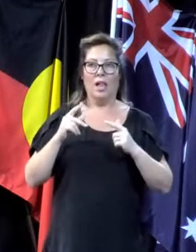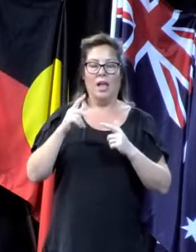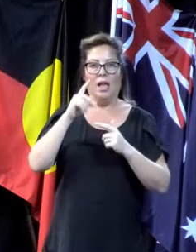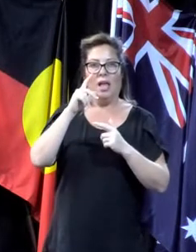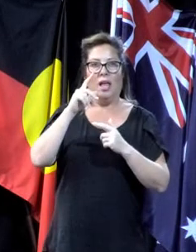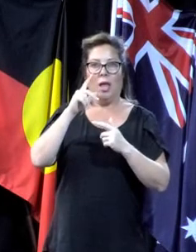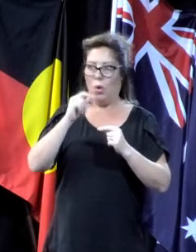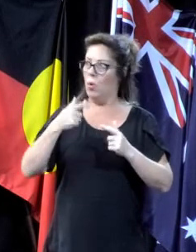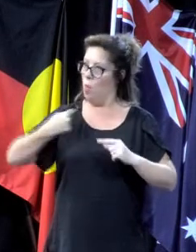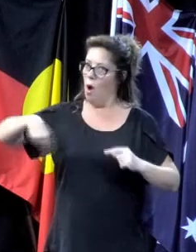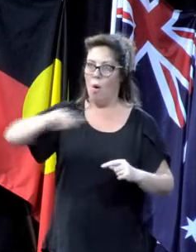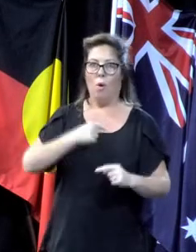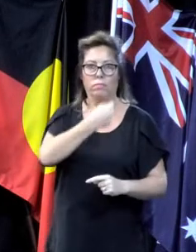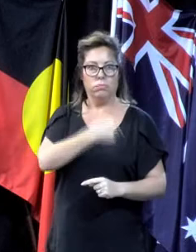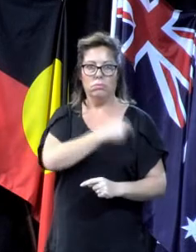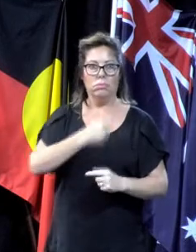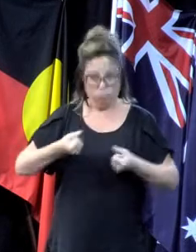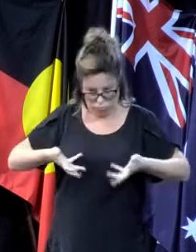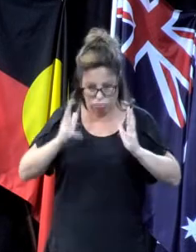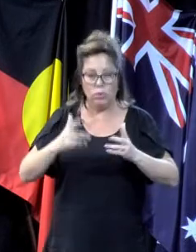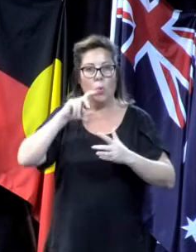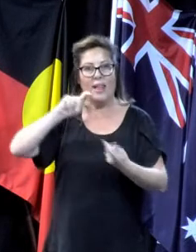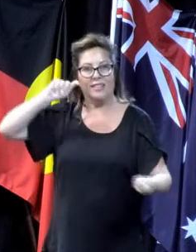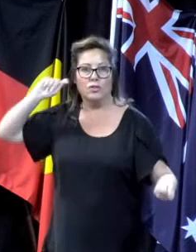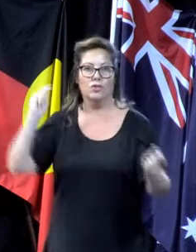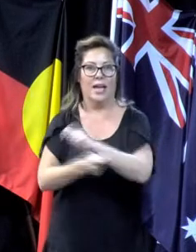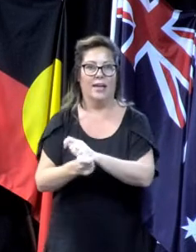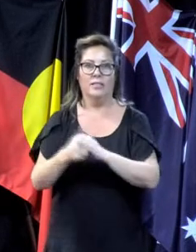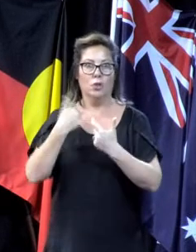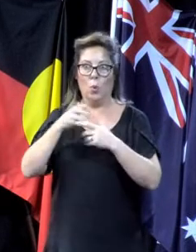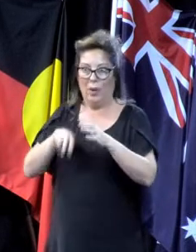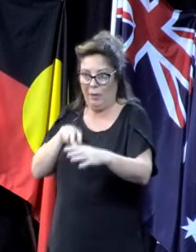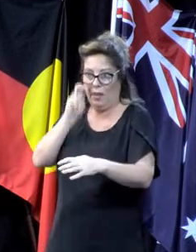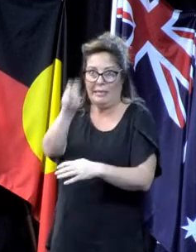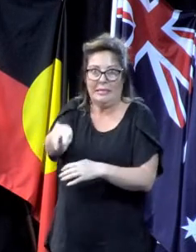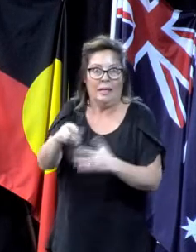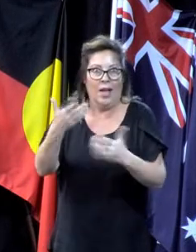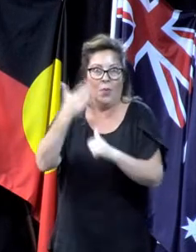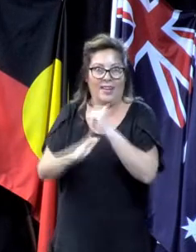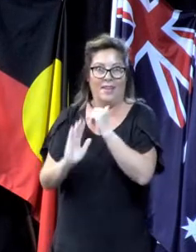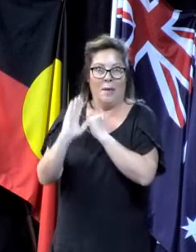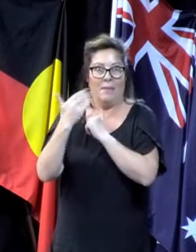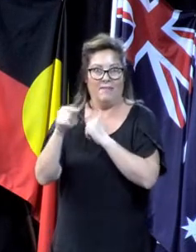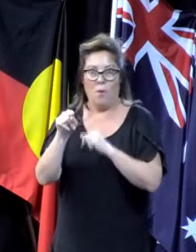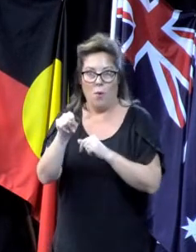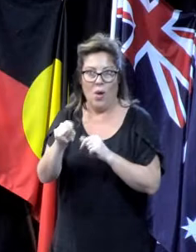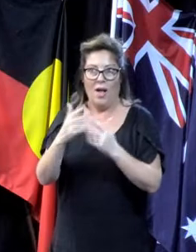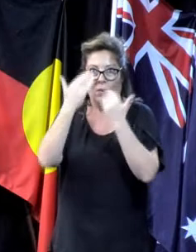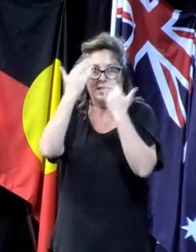right practice and to head into uncharted waters with nothing more than it being the socially just thing to do